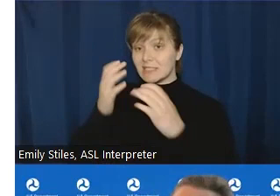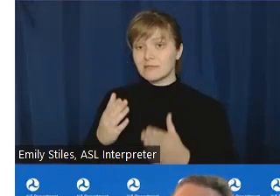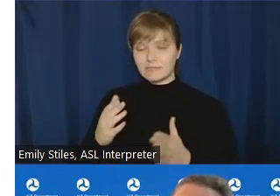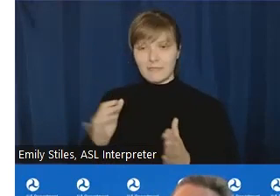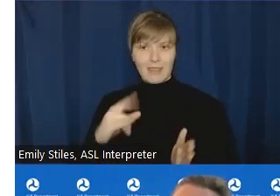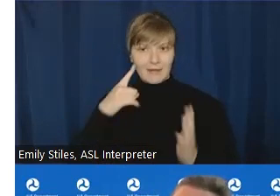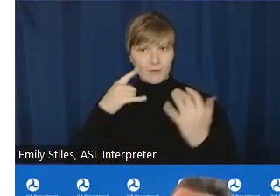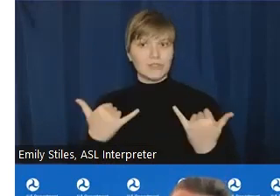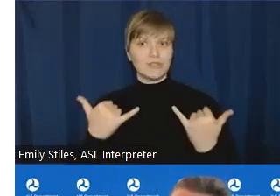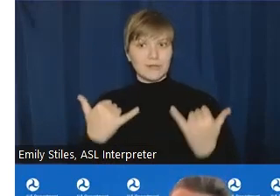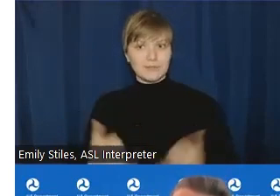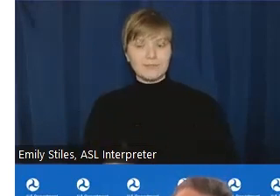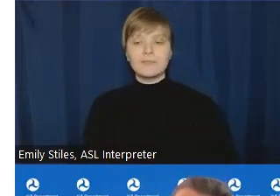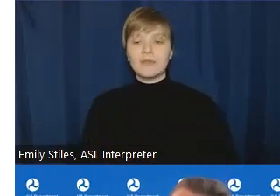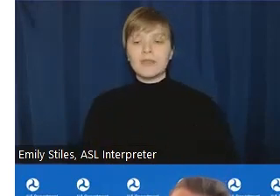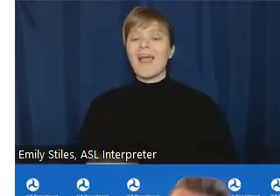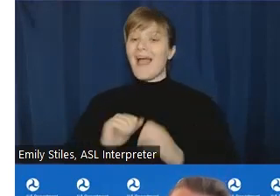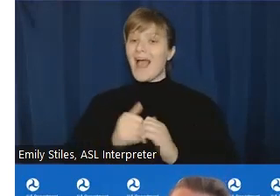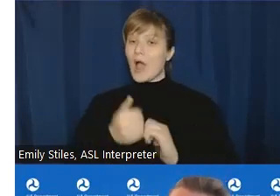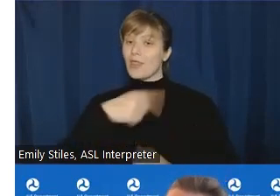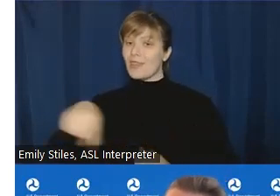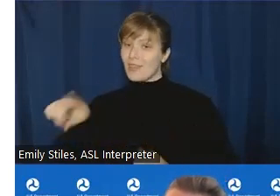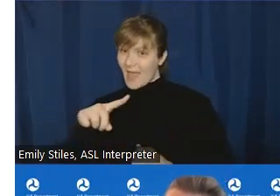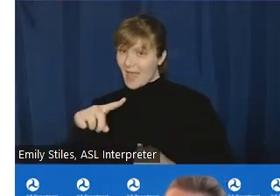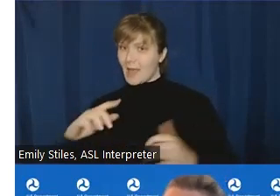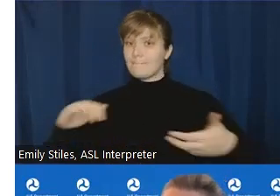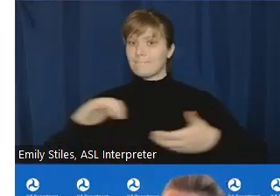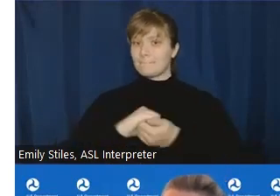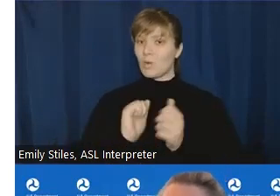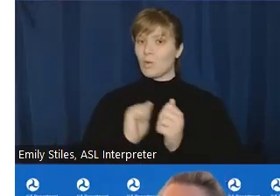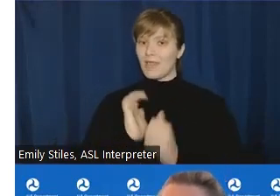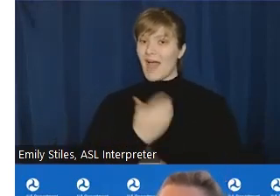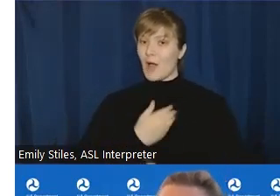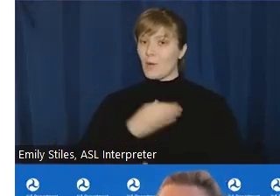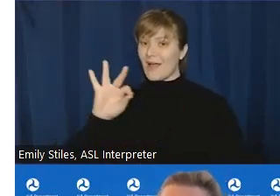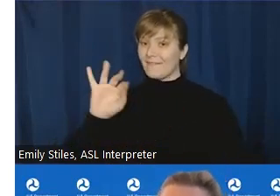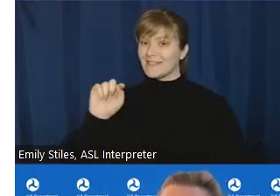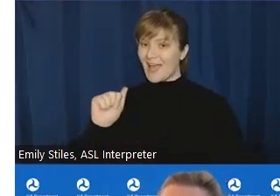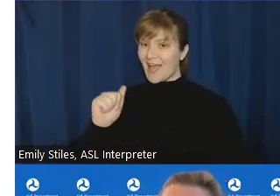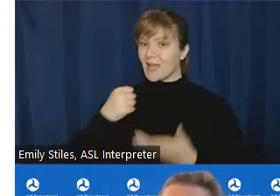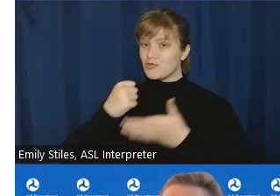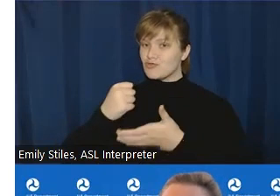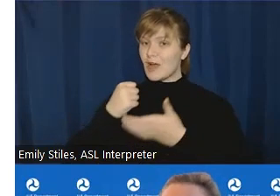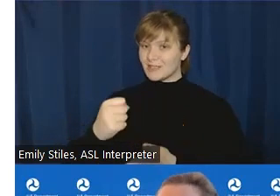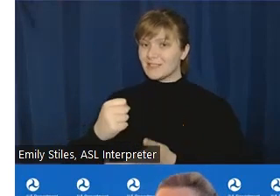they partnered with our FTA grantees at the local level, so local public transit agencies, during